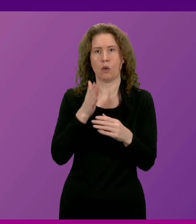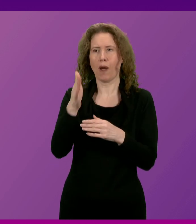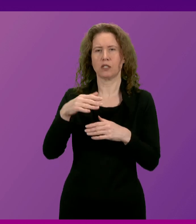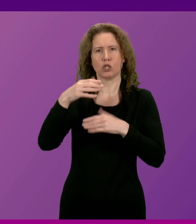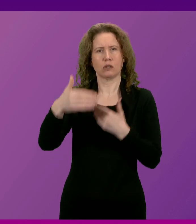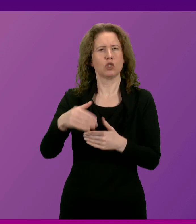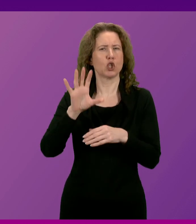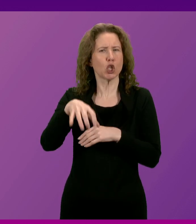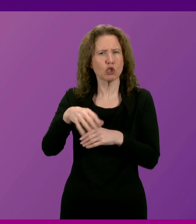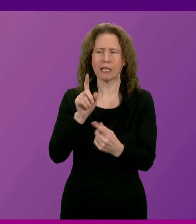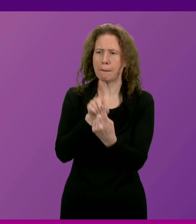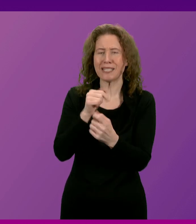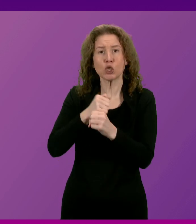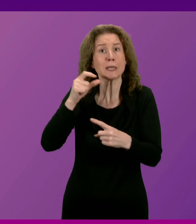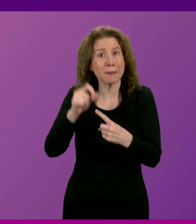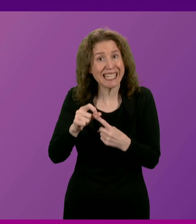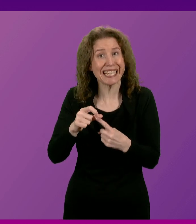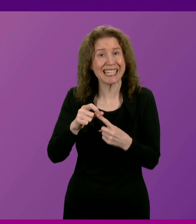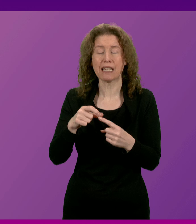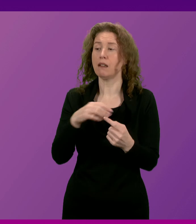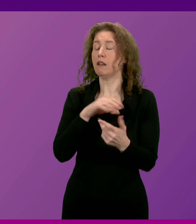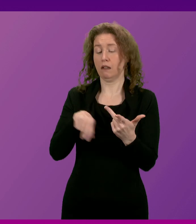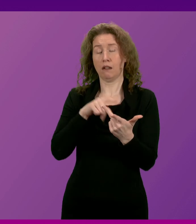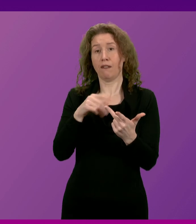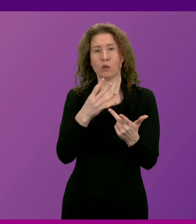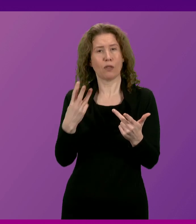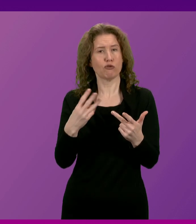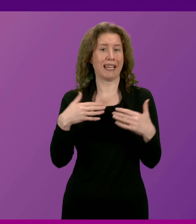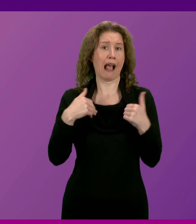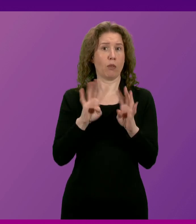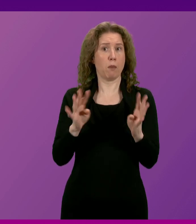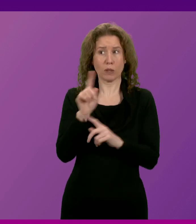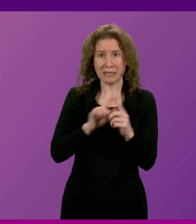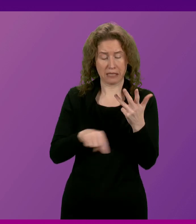and meetings with general practitioners. There were 43 health board meetings; 24 conferences,